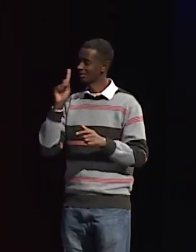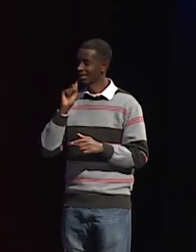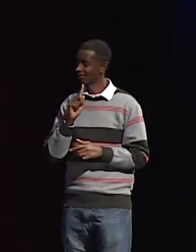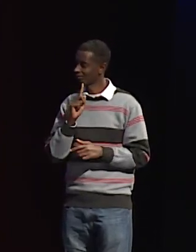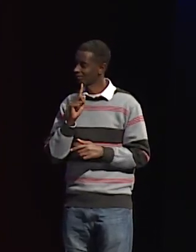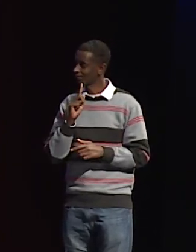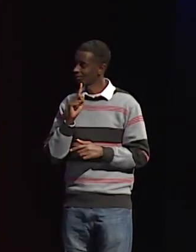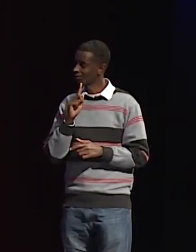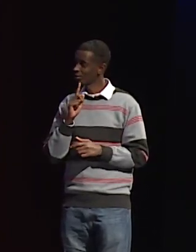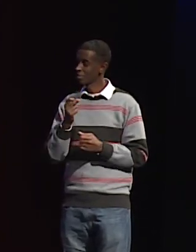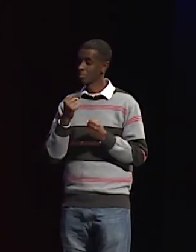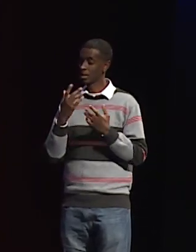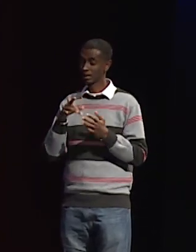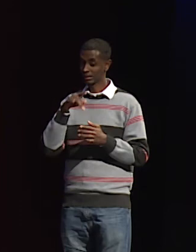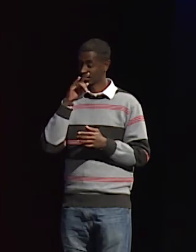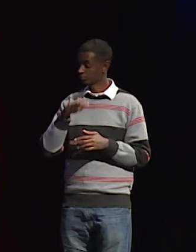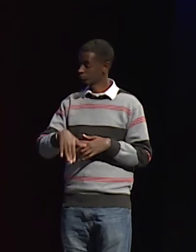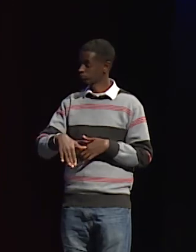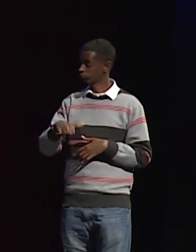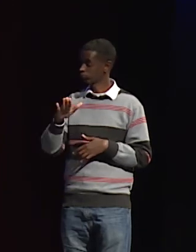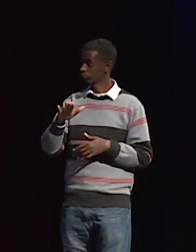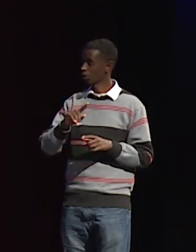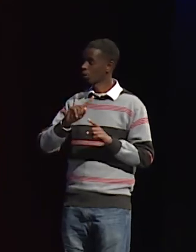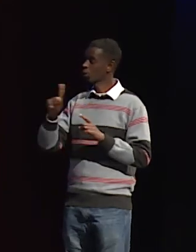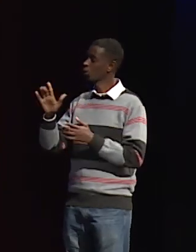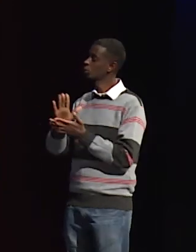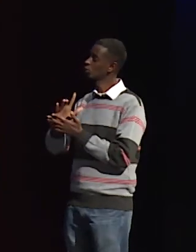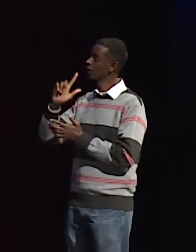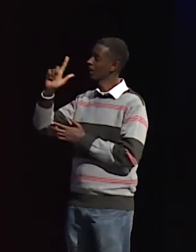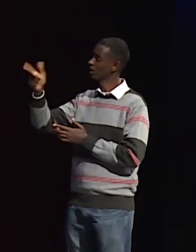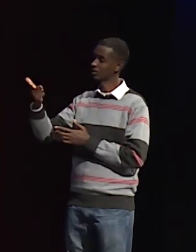is language deprivation for deaf children.